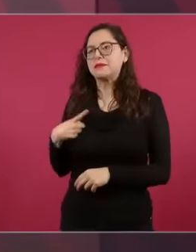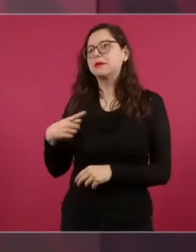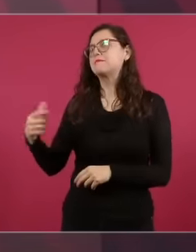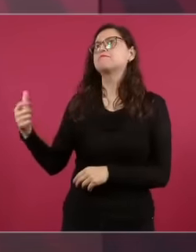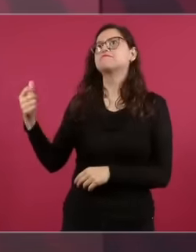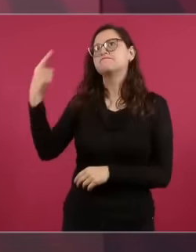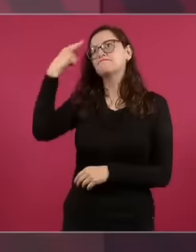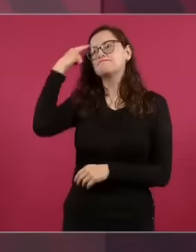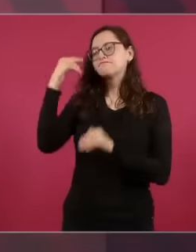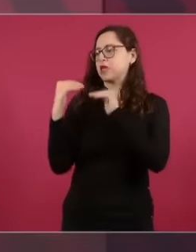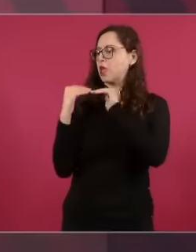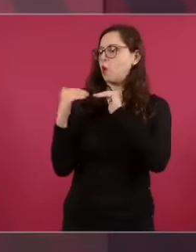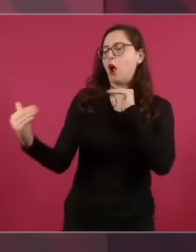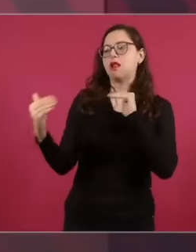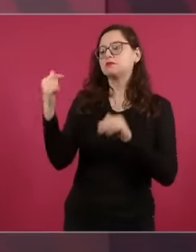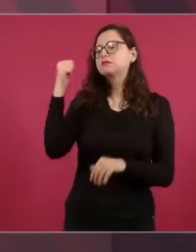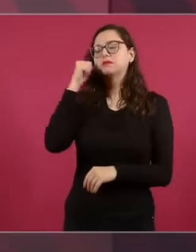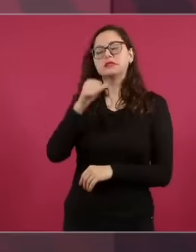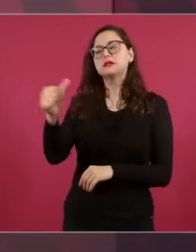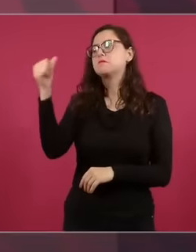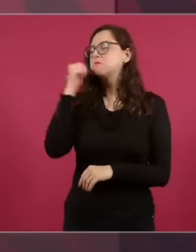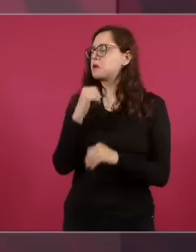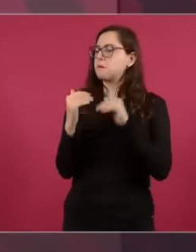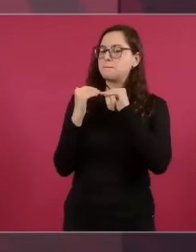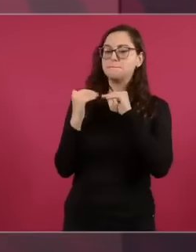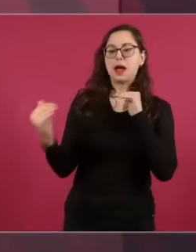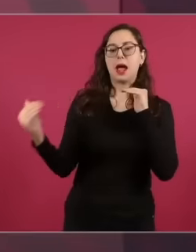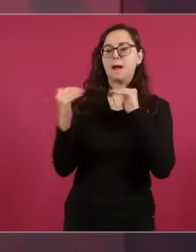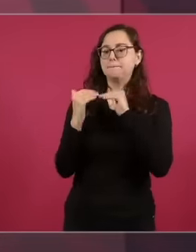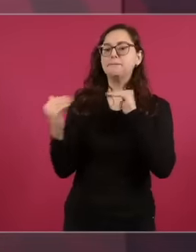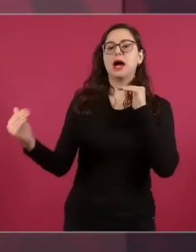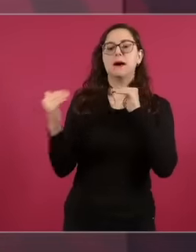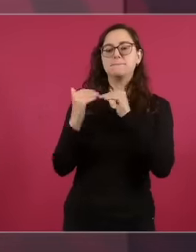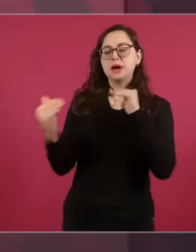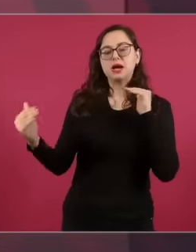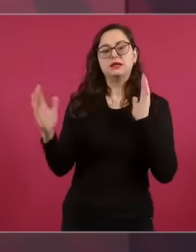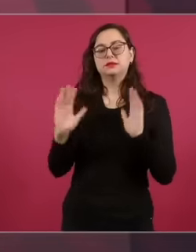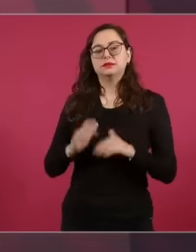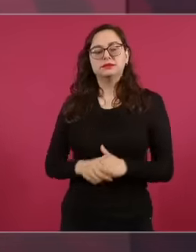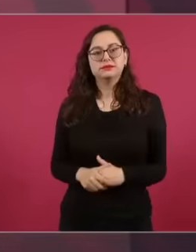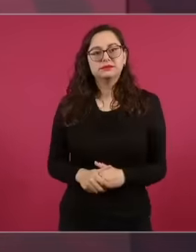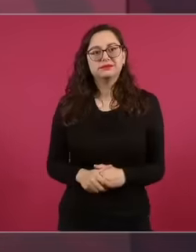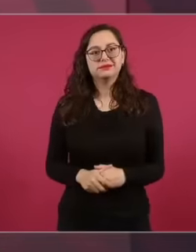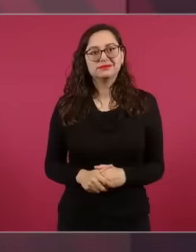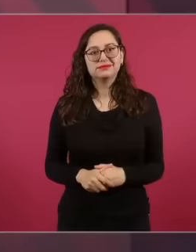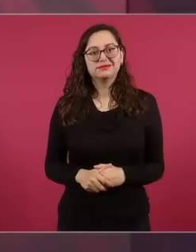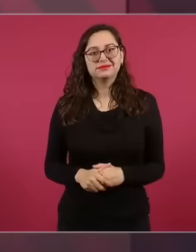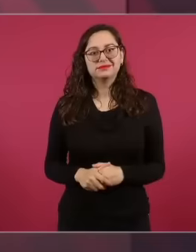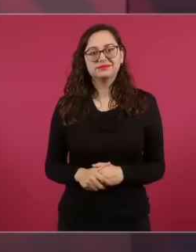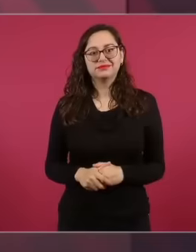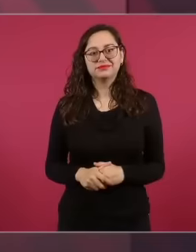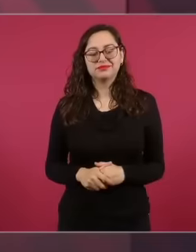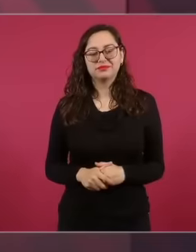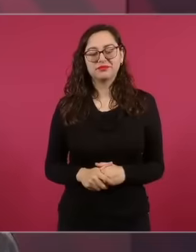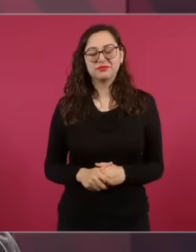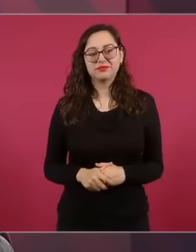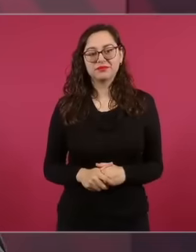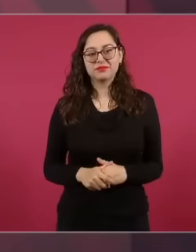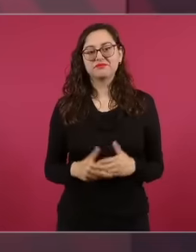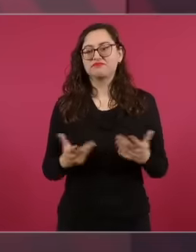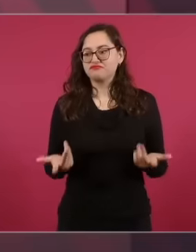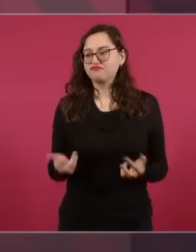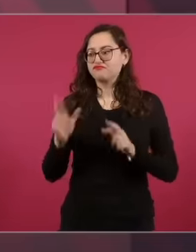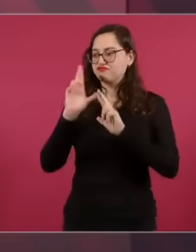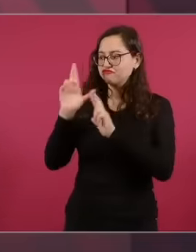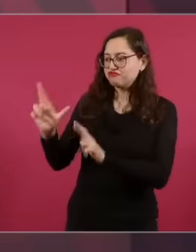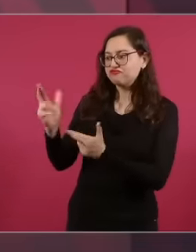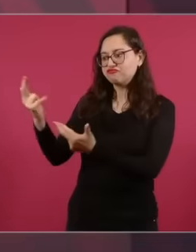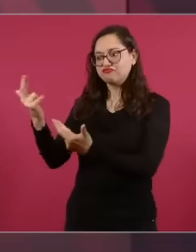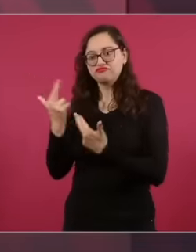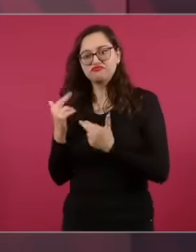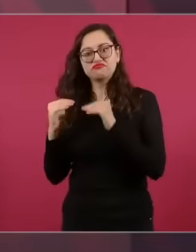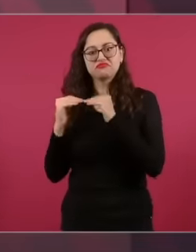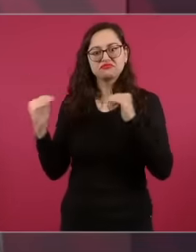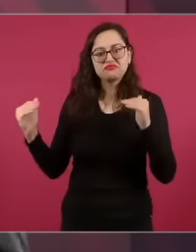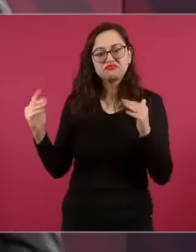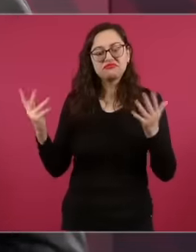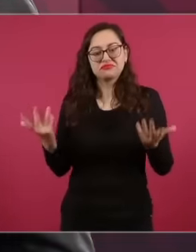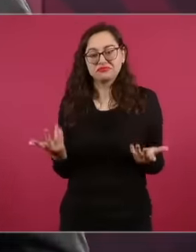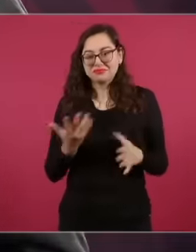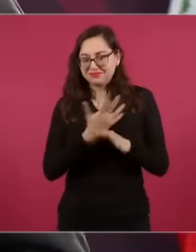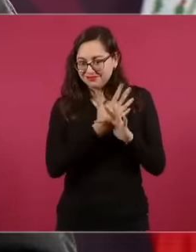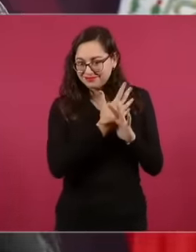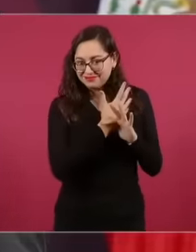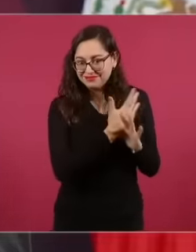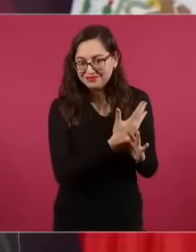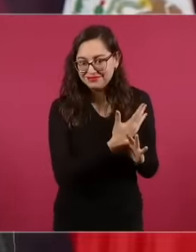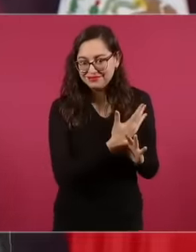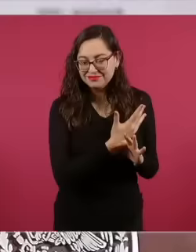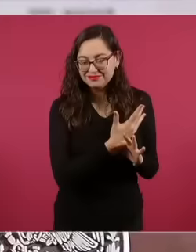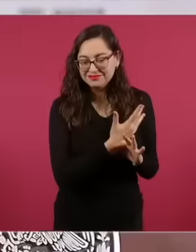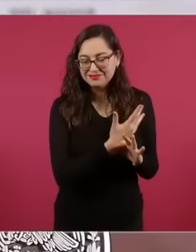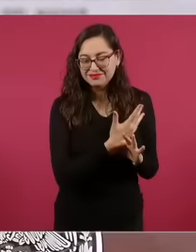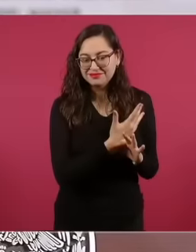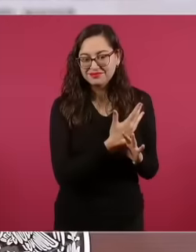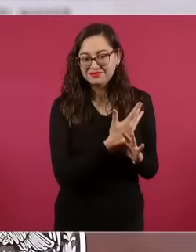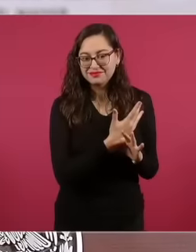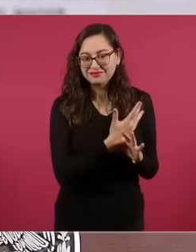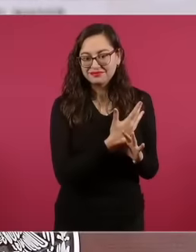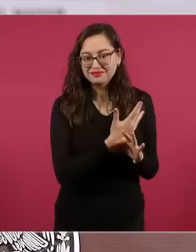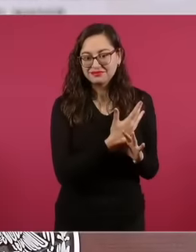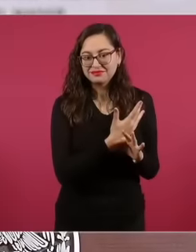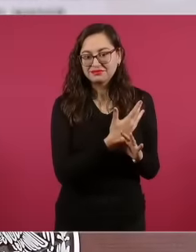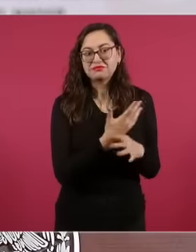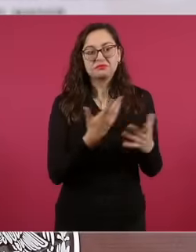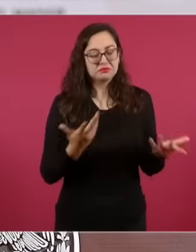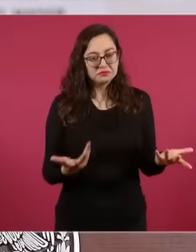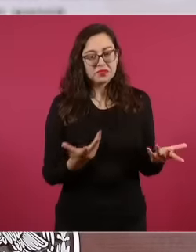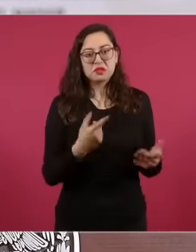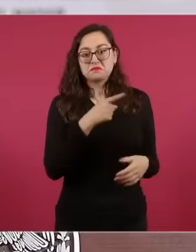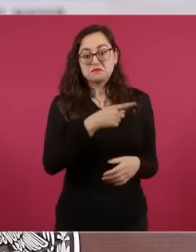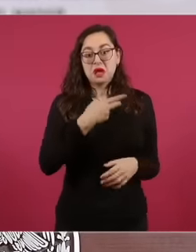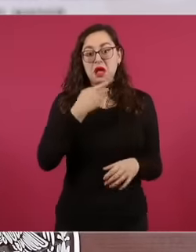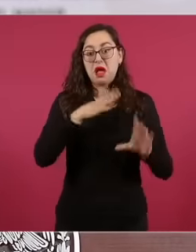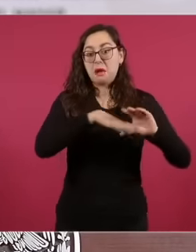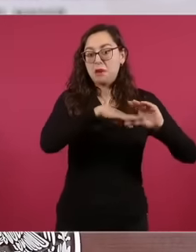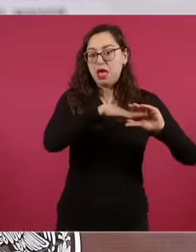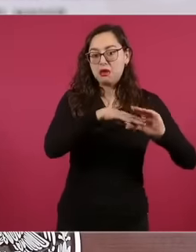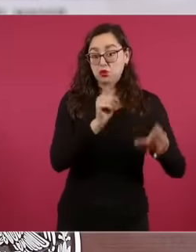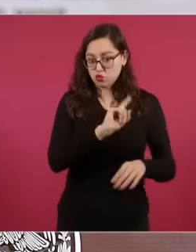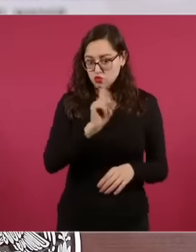equal footing, there has to be respect But in addition, this has been demonstrated, however,